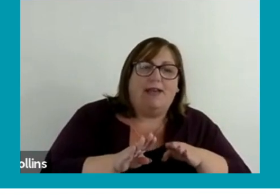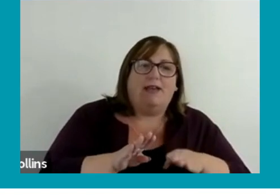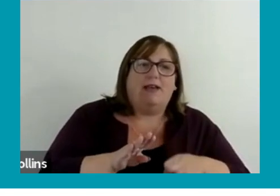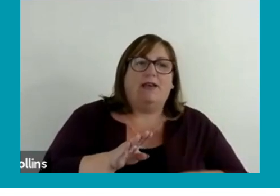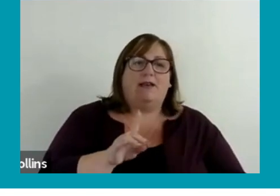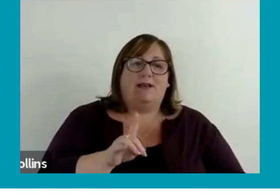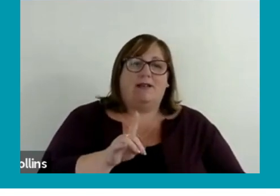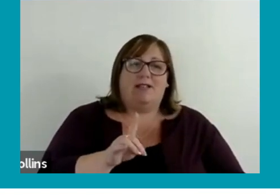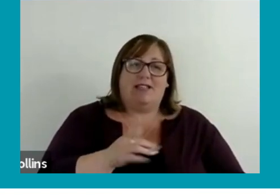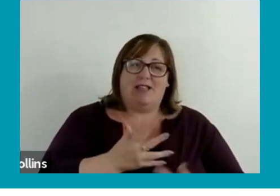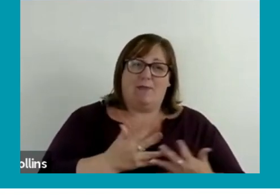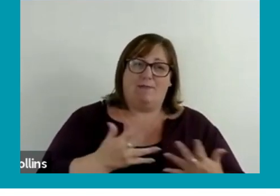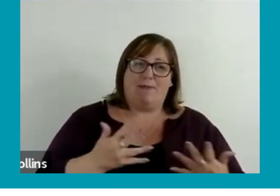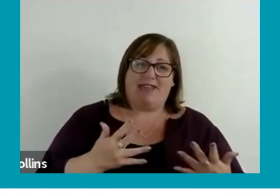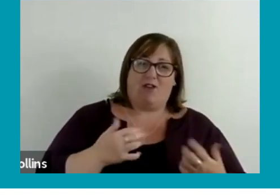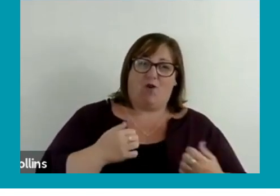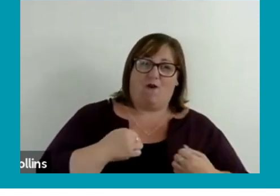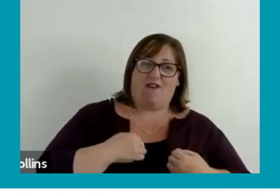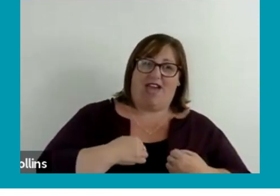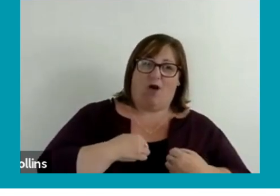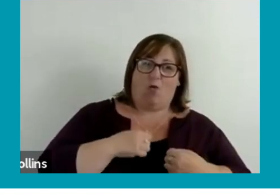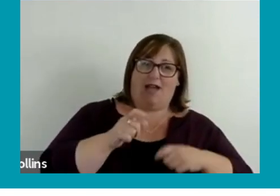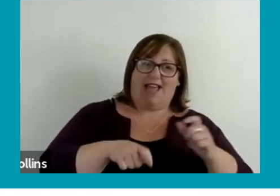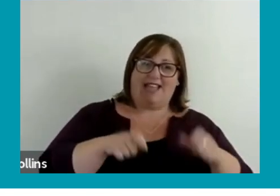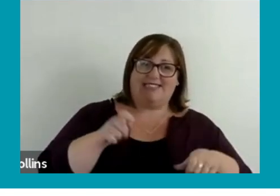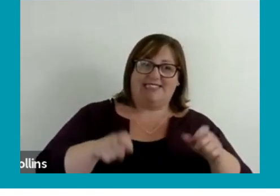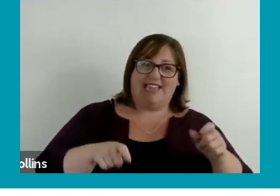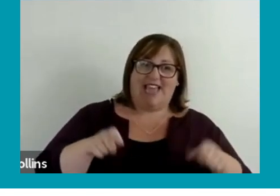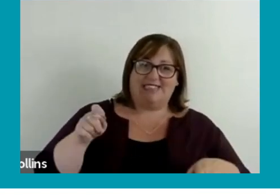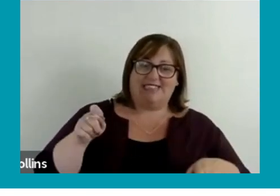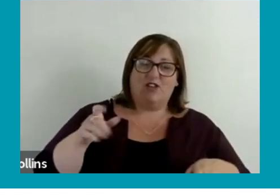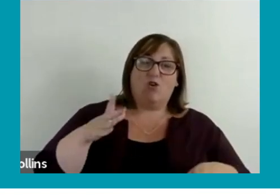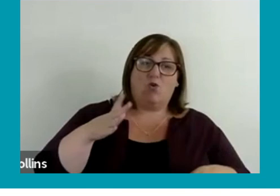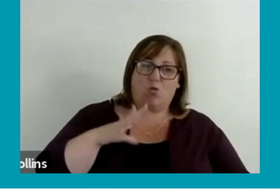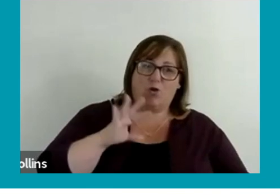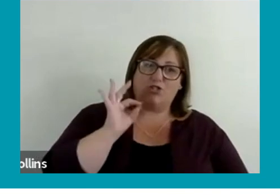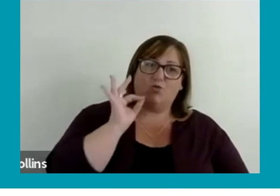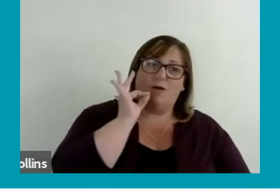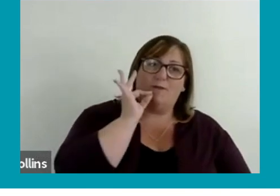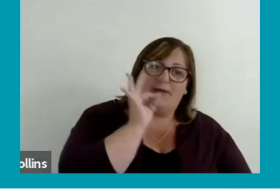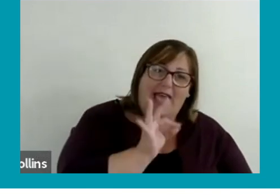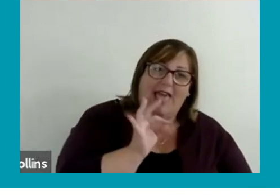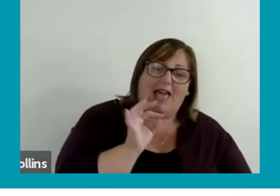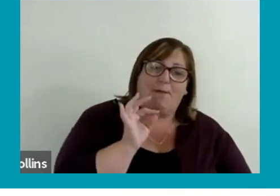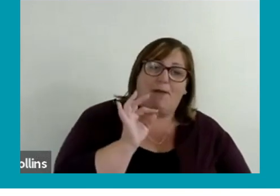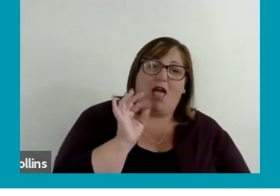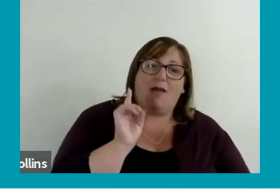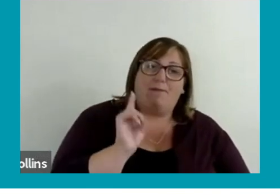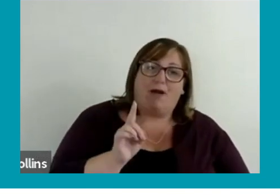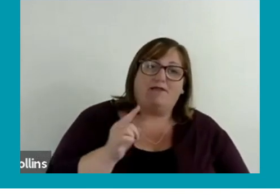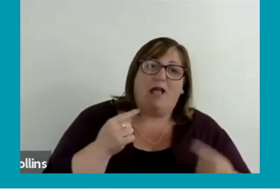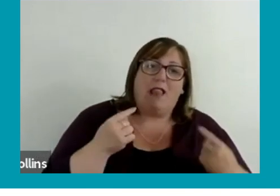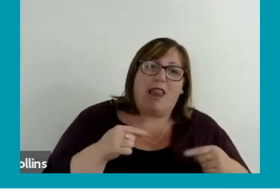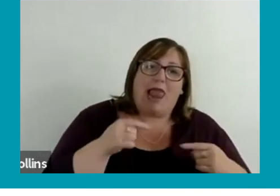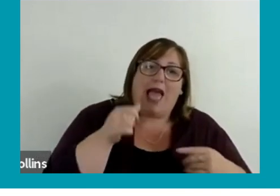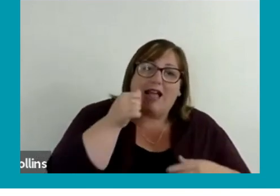employment so that's a really excellent question thank you helen uh who would like to answer that